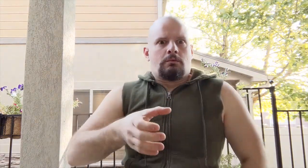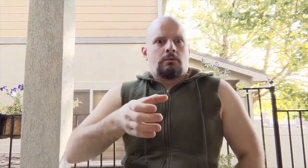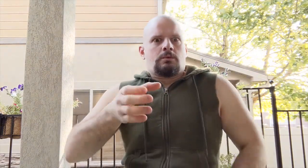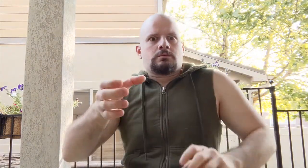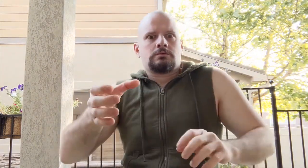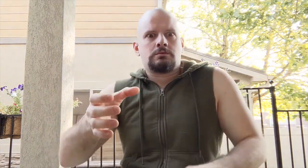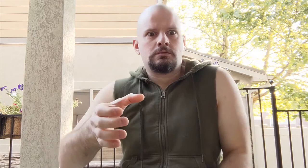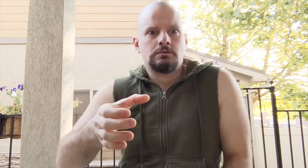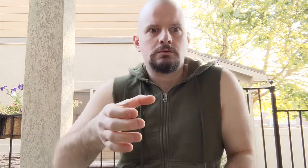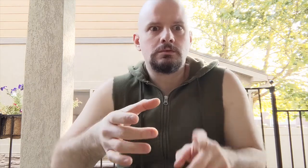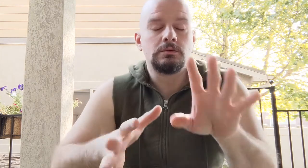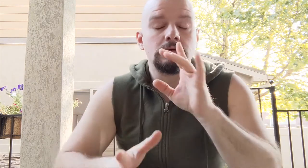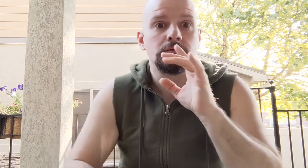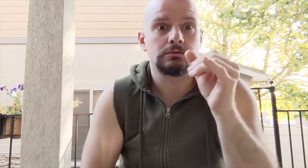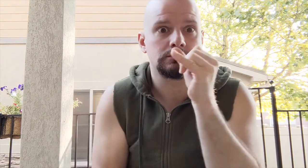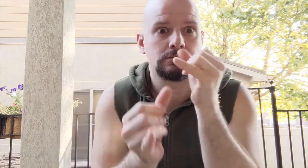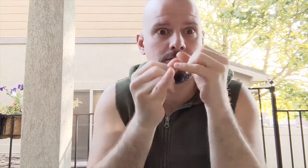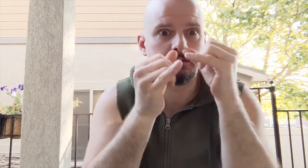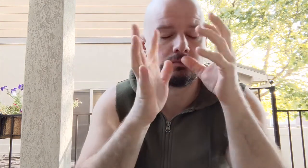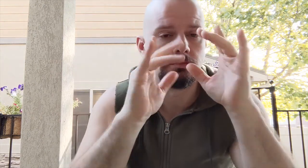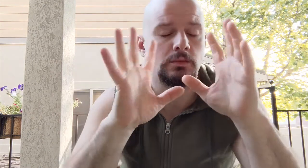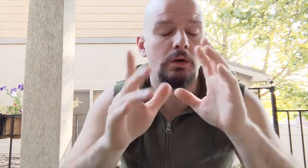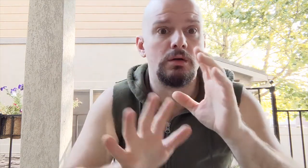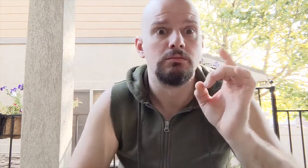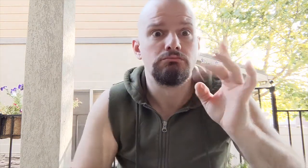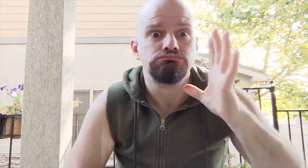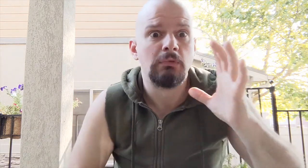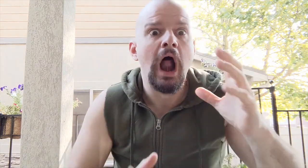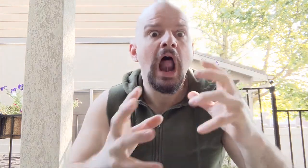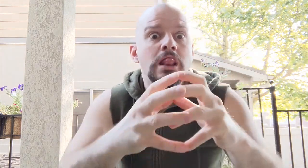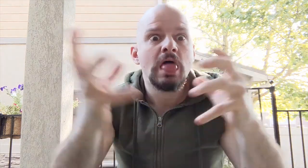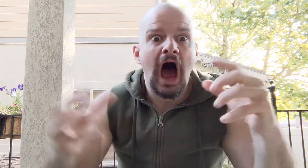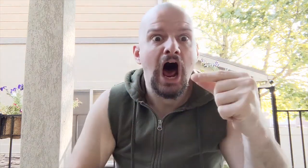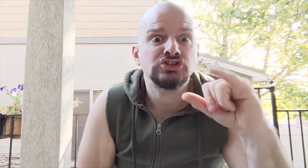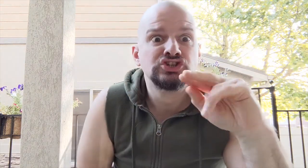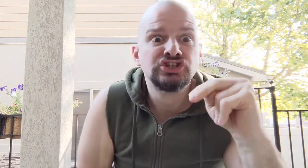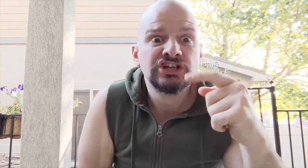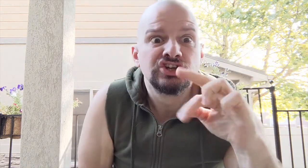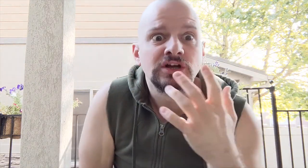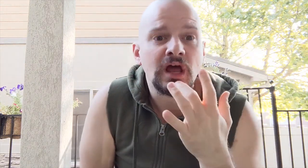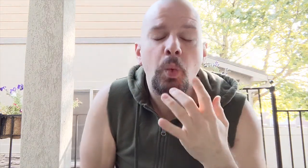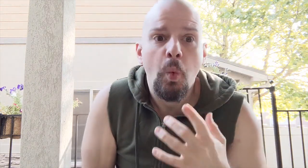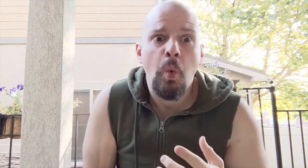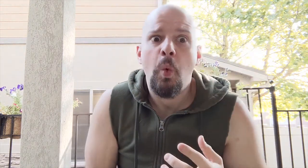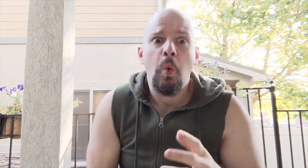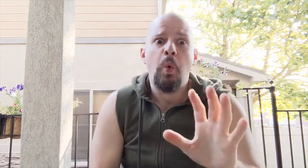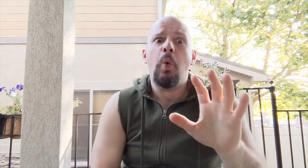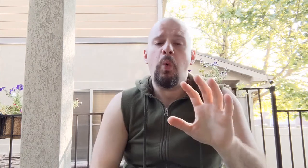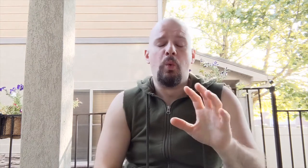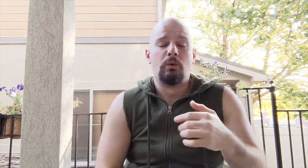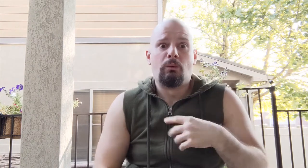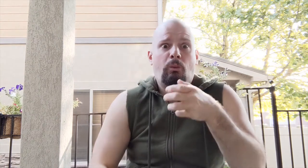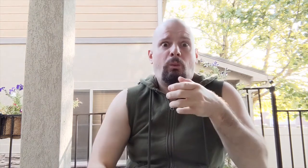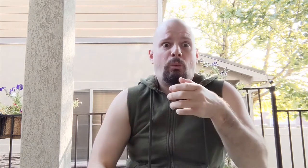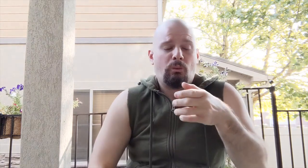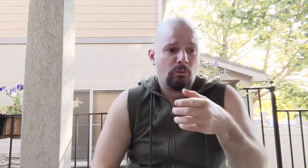I was like whoa! It has a lot of ginger taste! It is indeed strong!